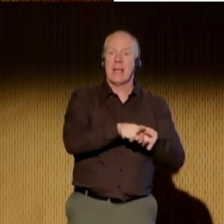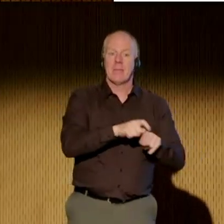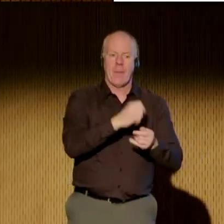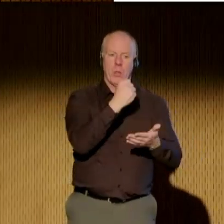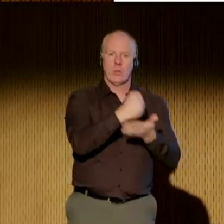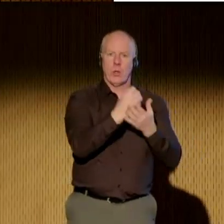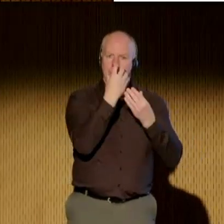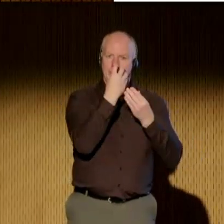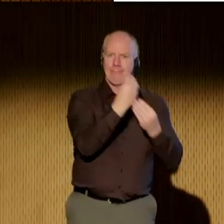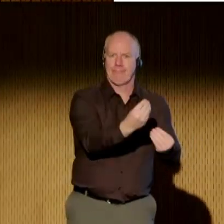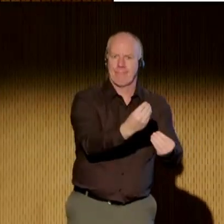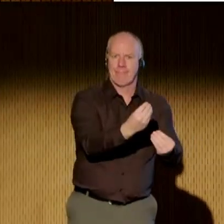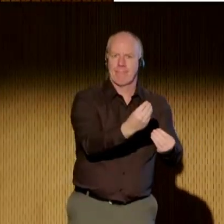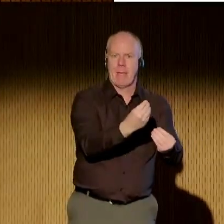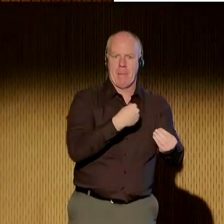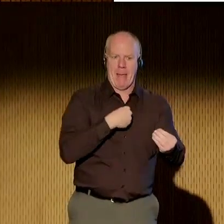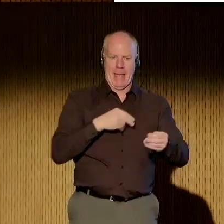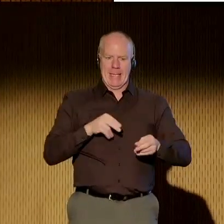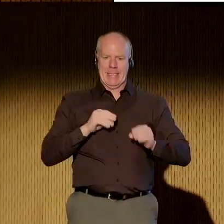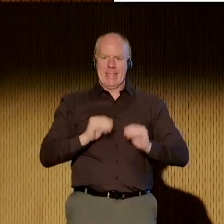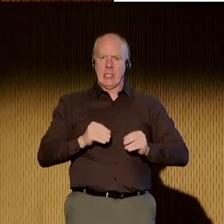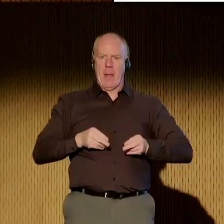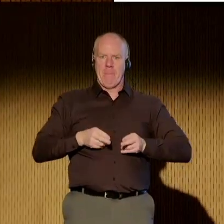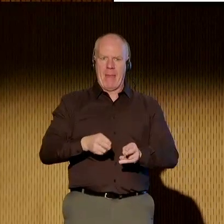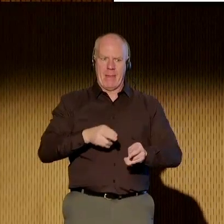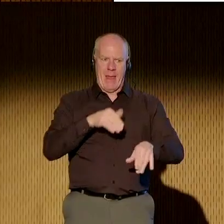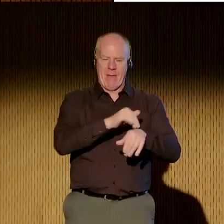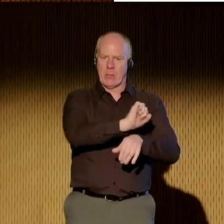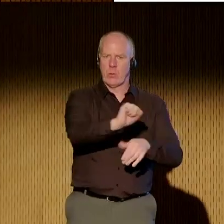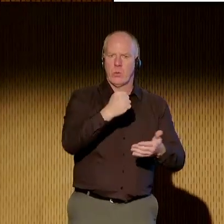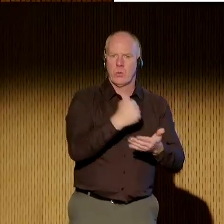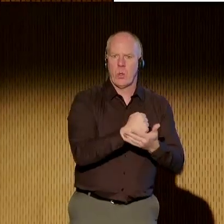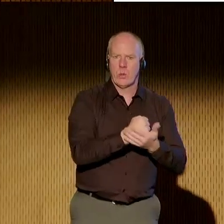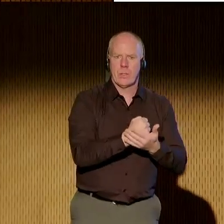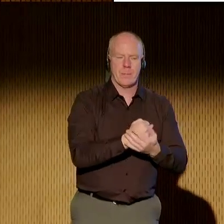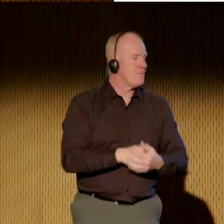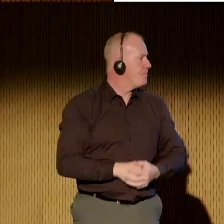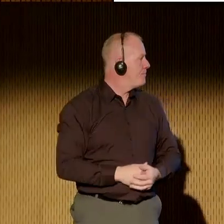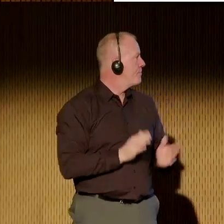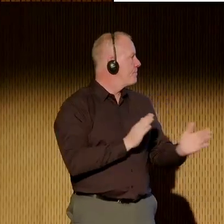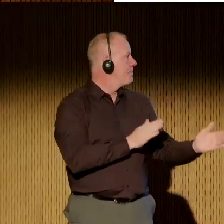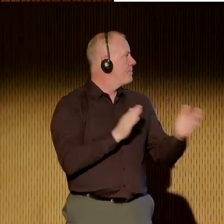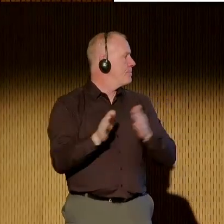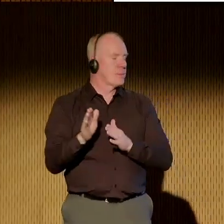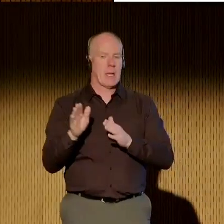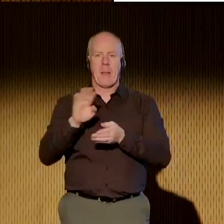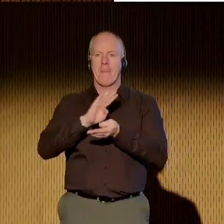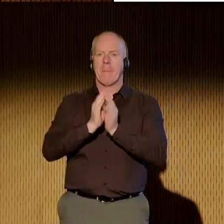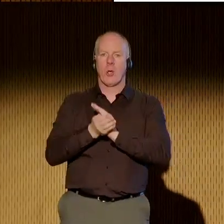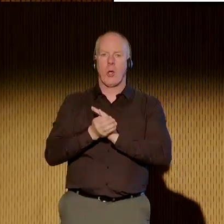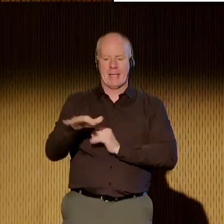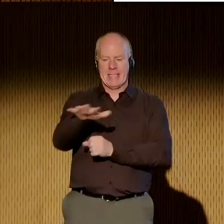and their pedagogical choices. And this awareness is then extended towards spatial agency. So the